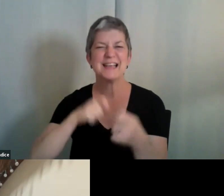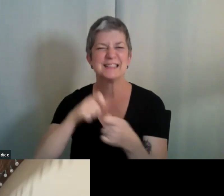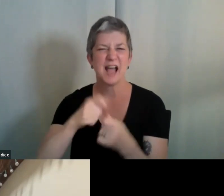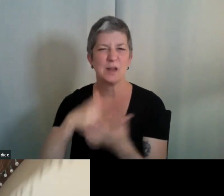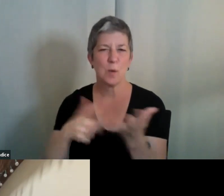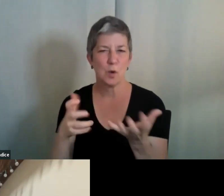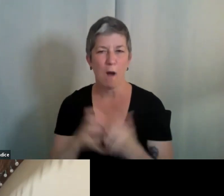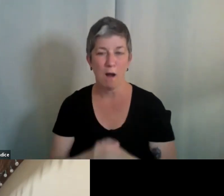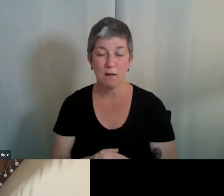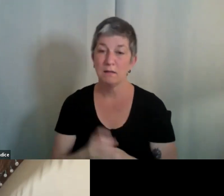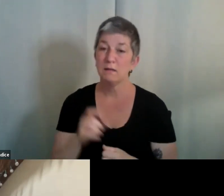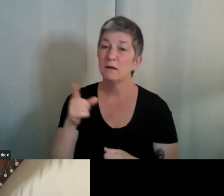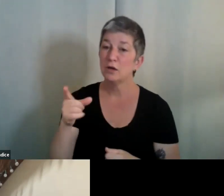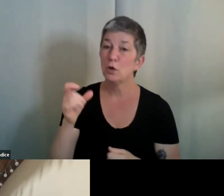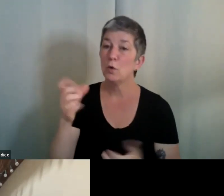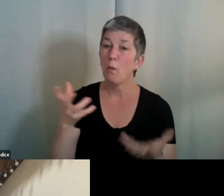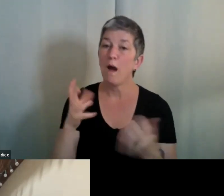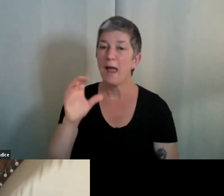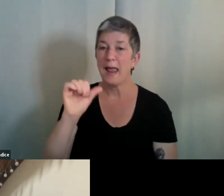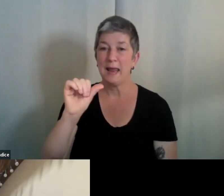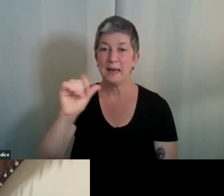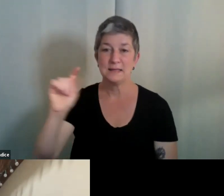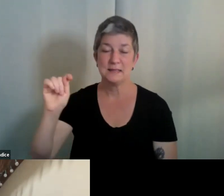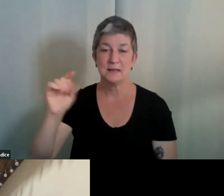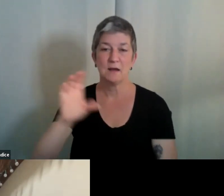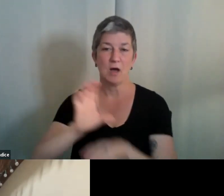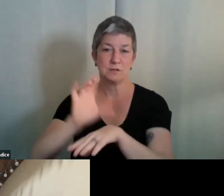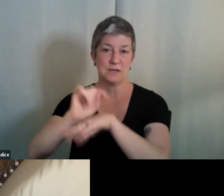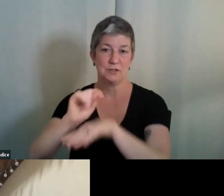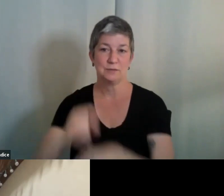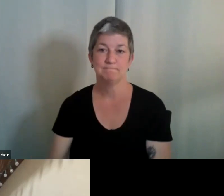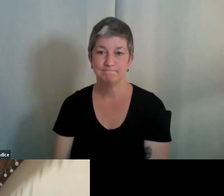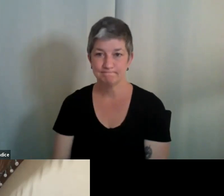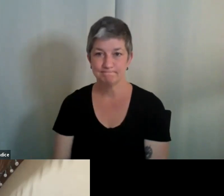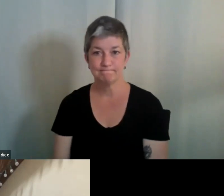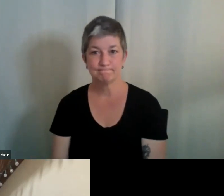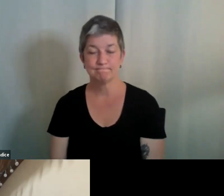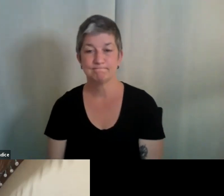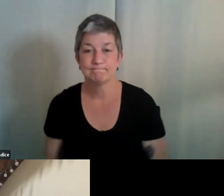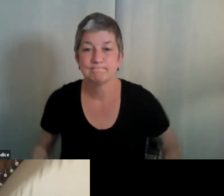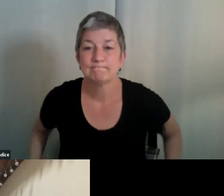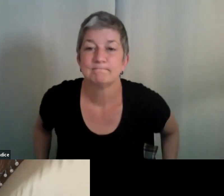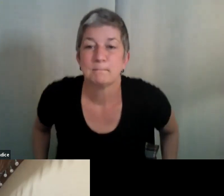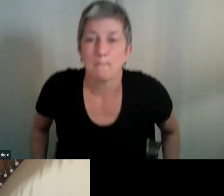want. And at consultation. I would make sure In addition,